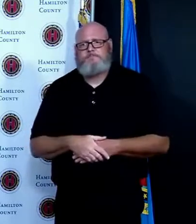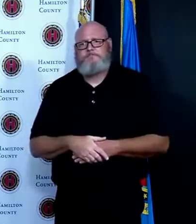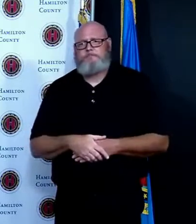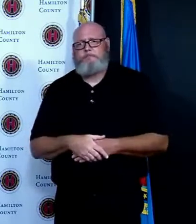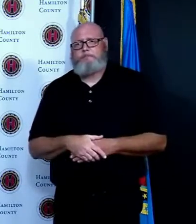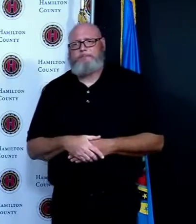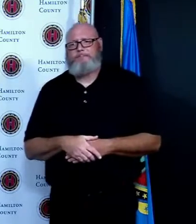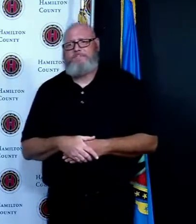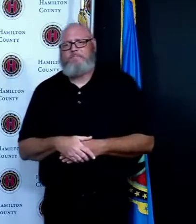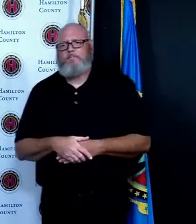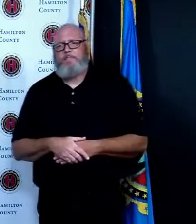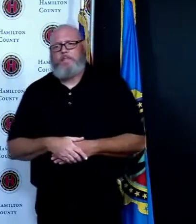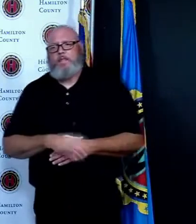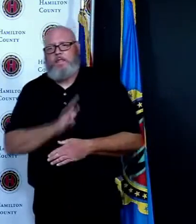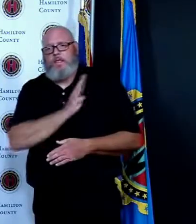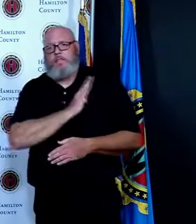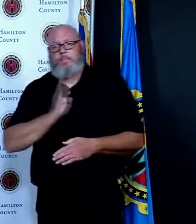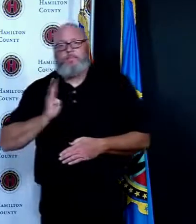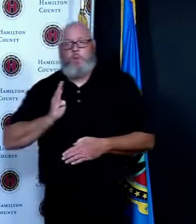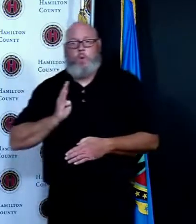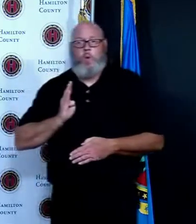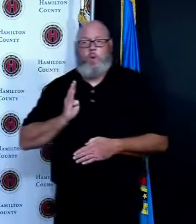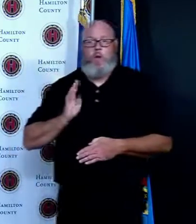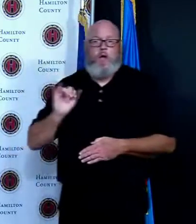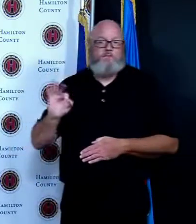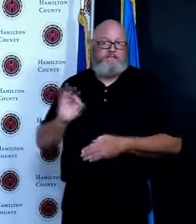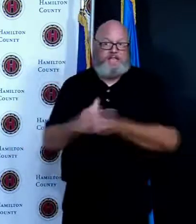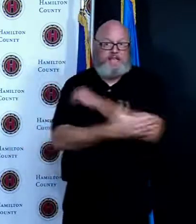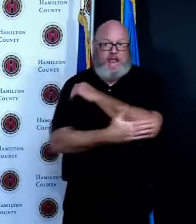we wanted to make sure we had funding set aside for domestic violence response